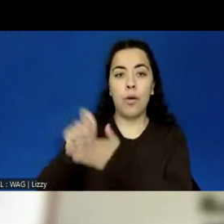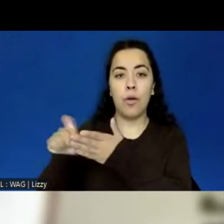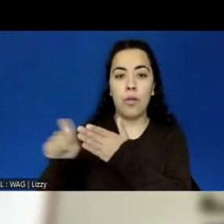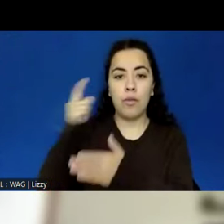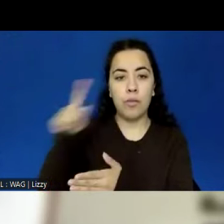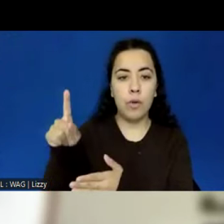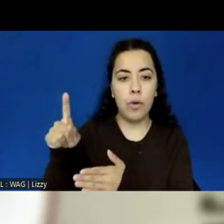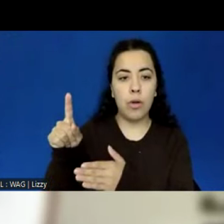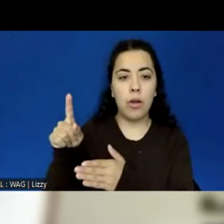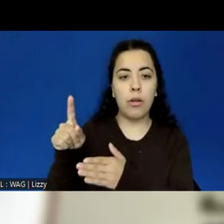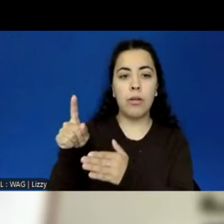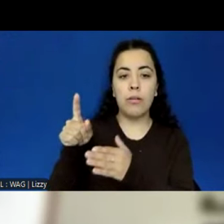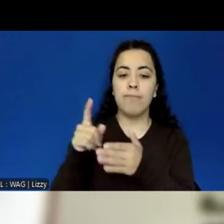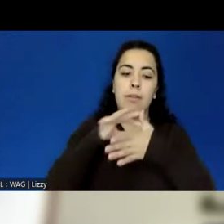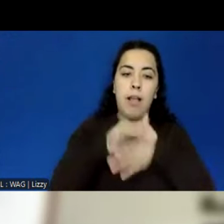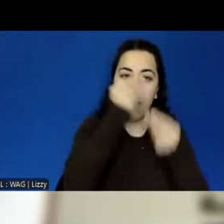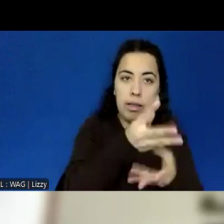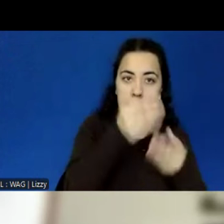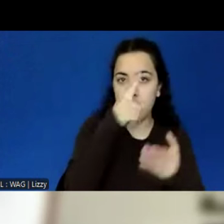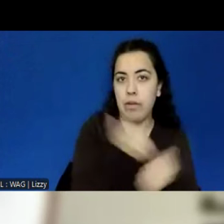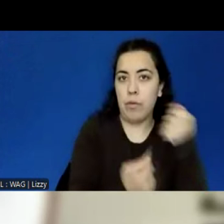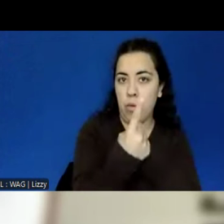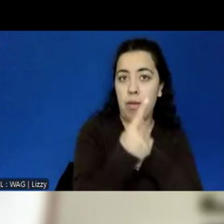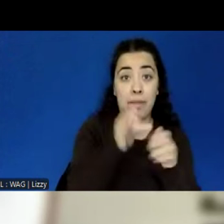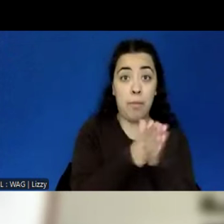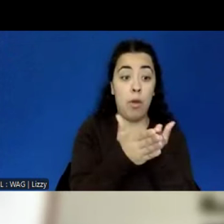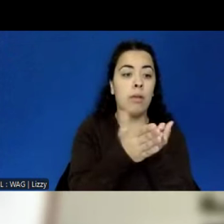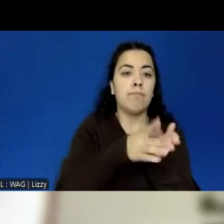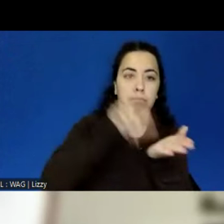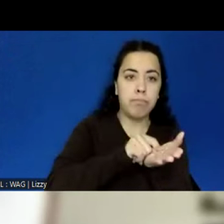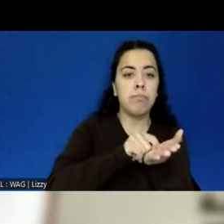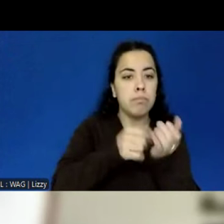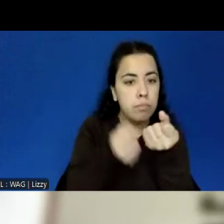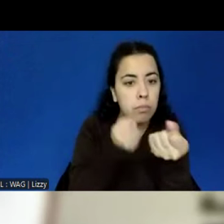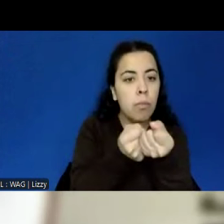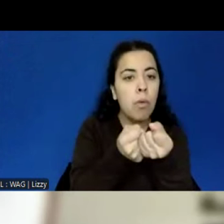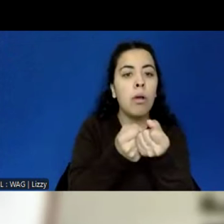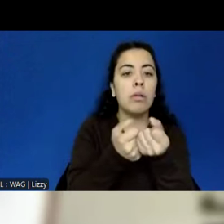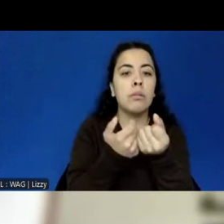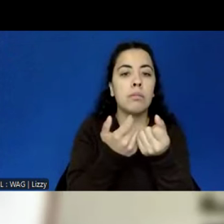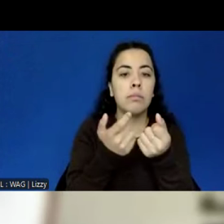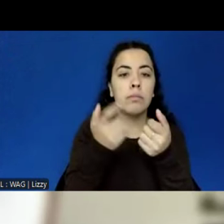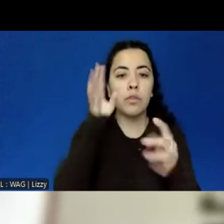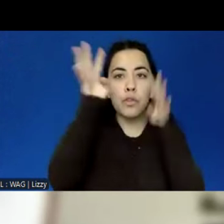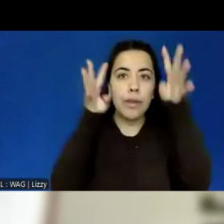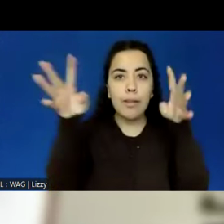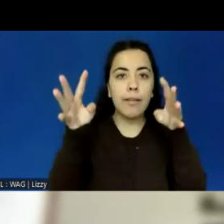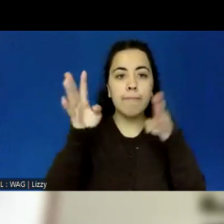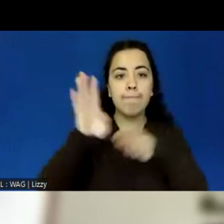that we wrote to support creator entrepreneurs in producing accessible and usable web content.